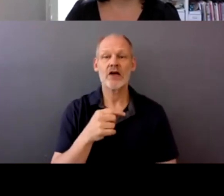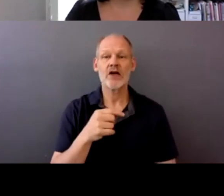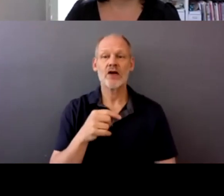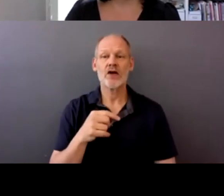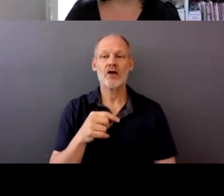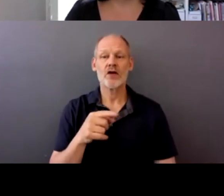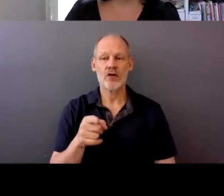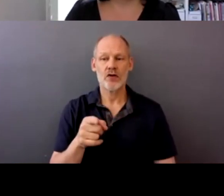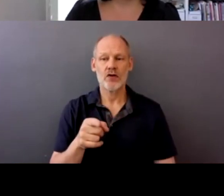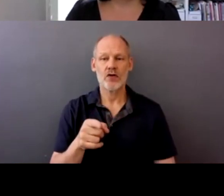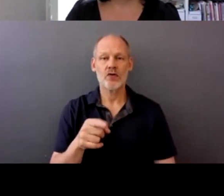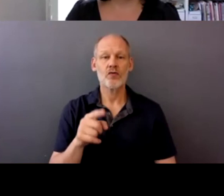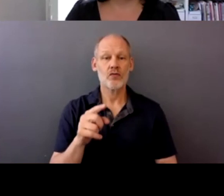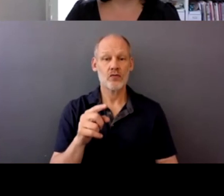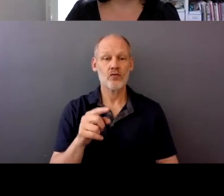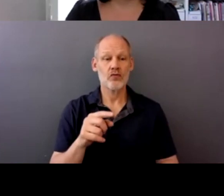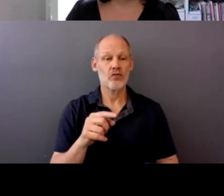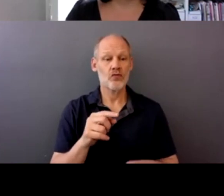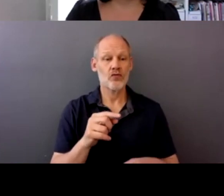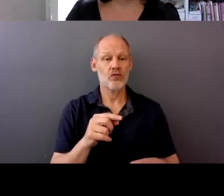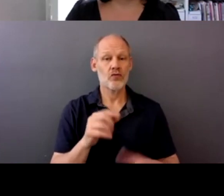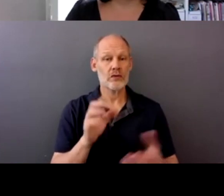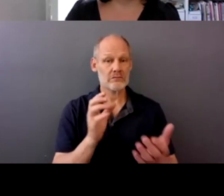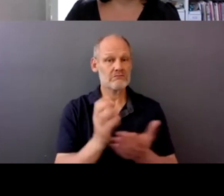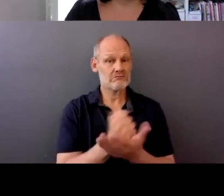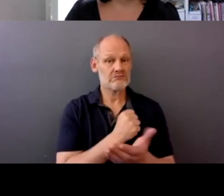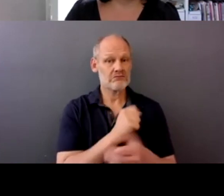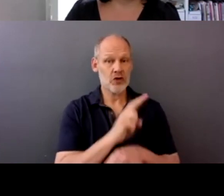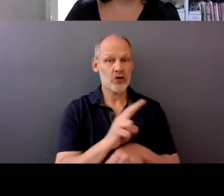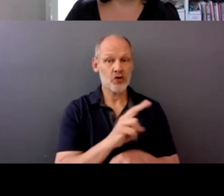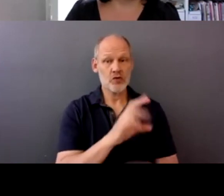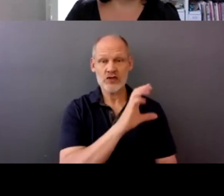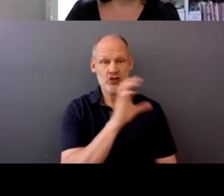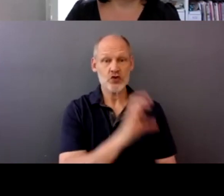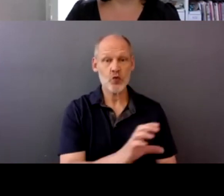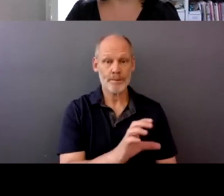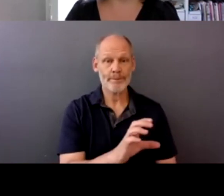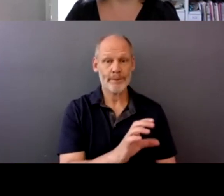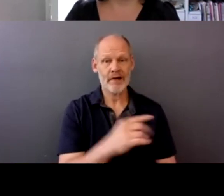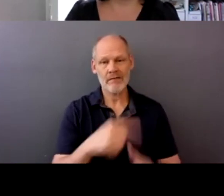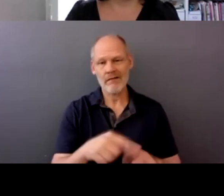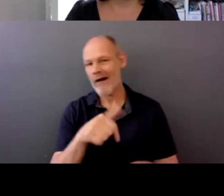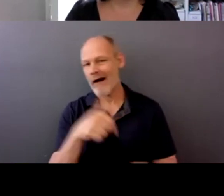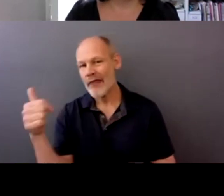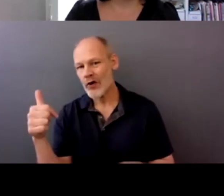than Zoom. So I'm curious about how you choose. This goes for everybody because we went through